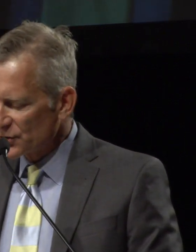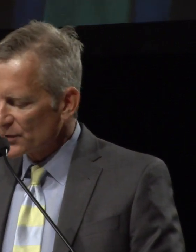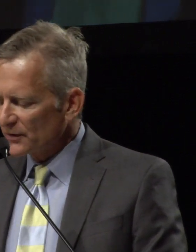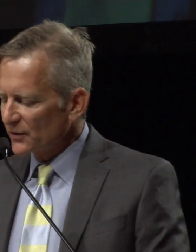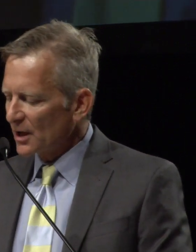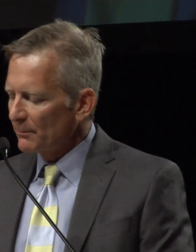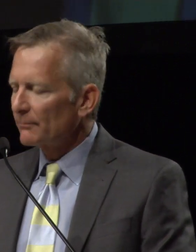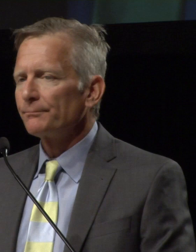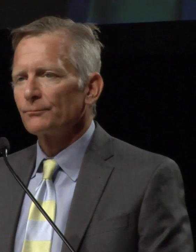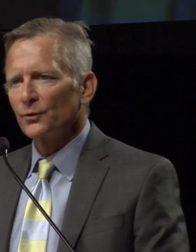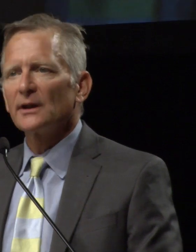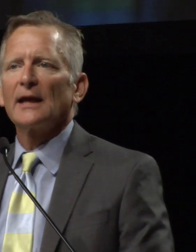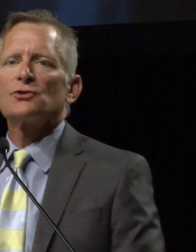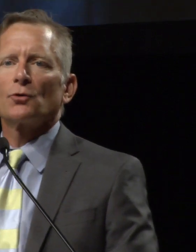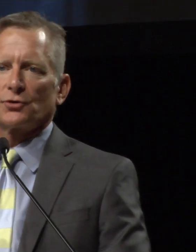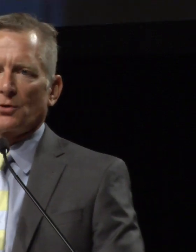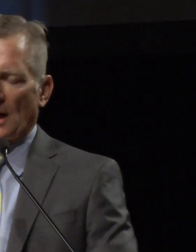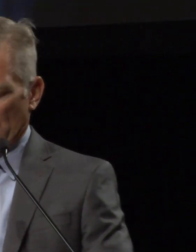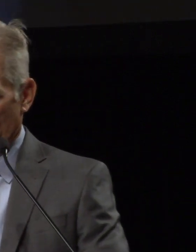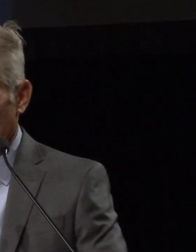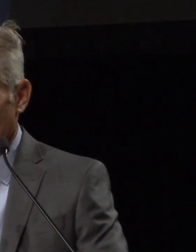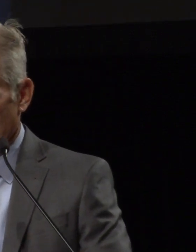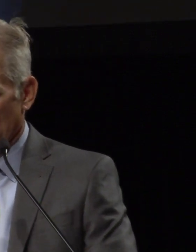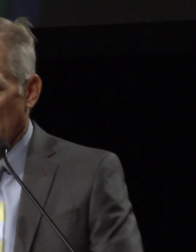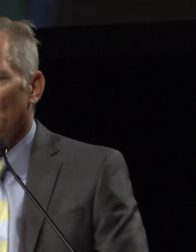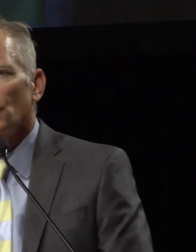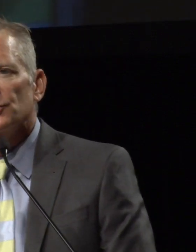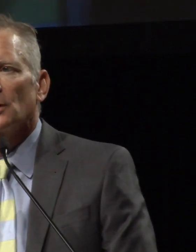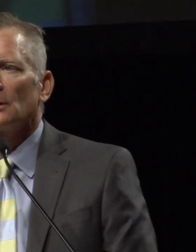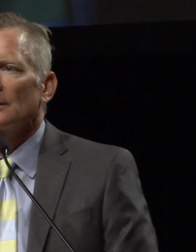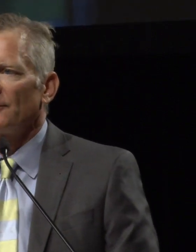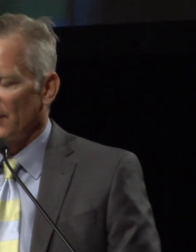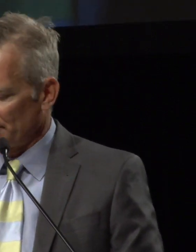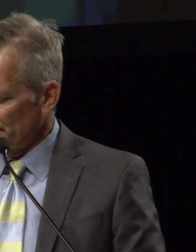OUR STRENGTHS COME AS NO PERSONAL AND FAMILY